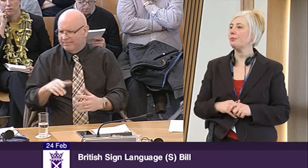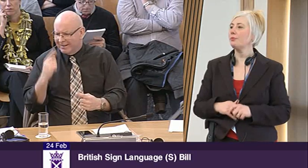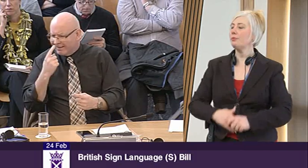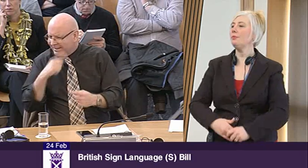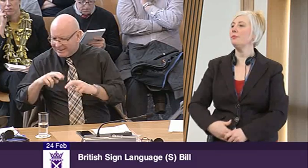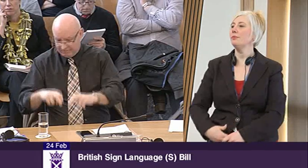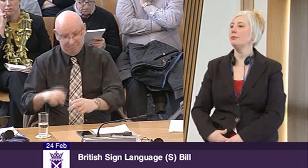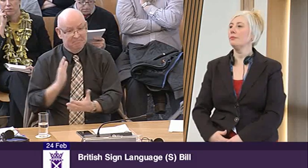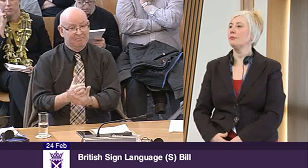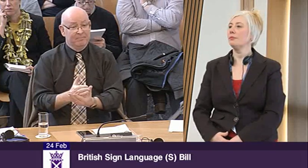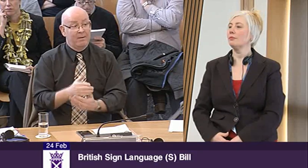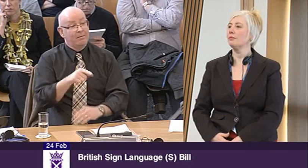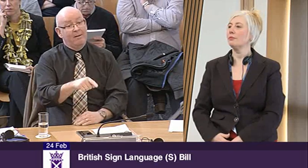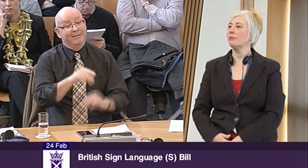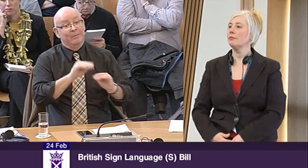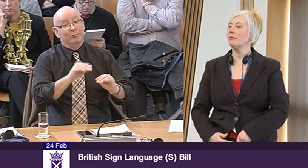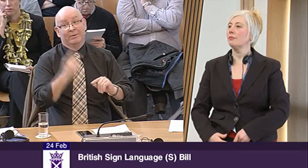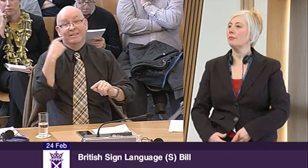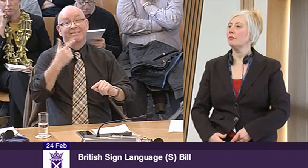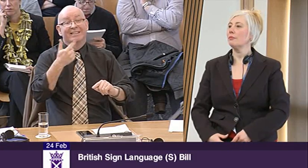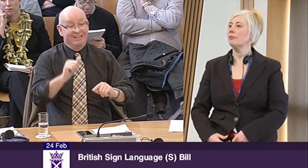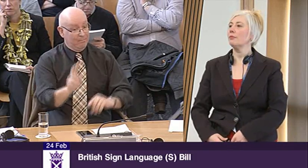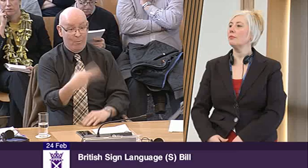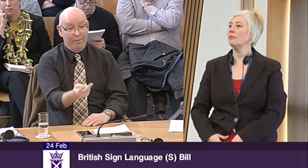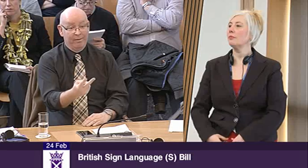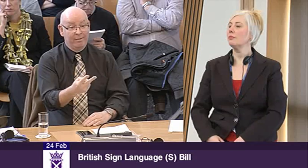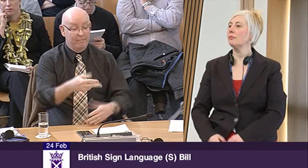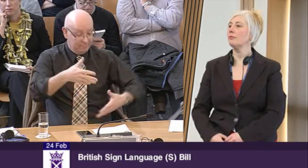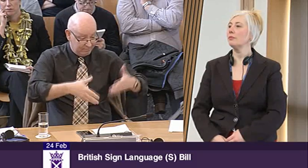Sign Language is not a modern phenomenon, and the research bears that out. Back then,